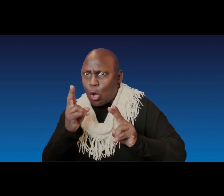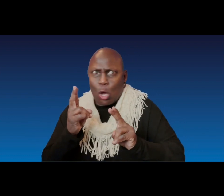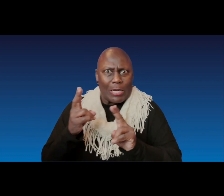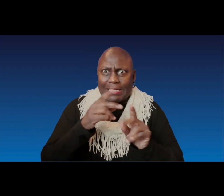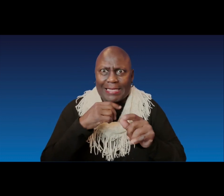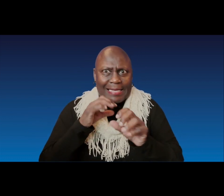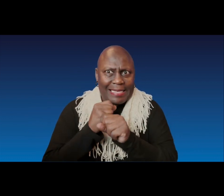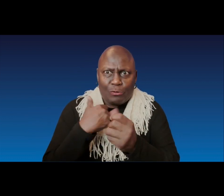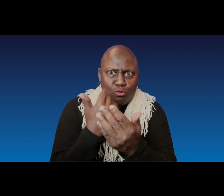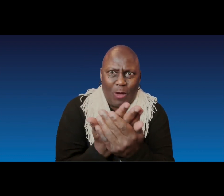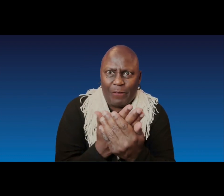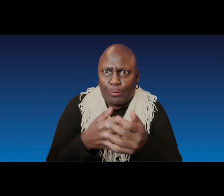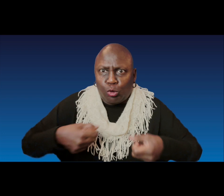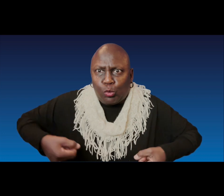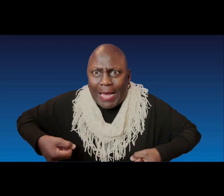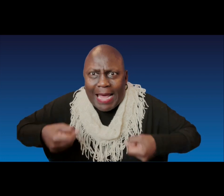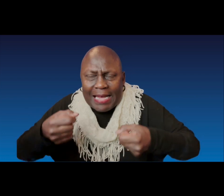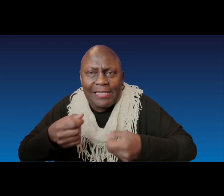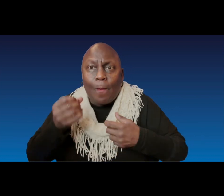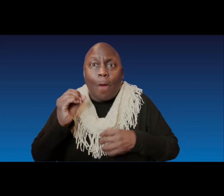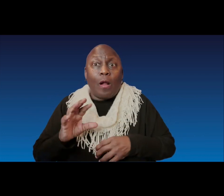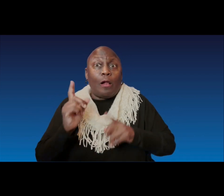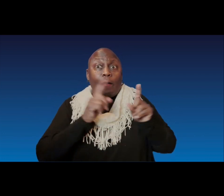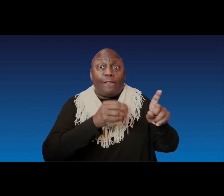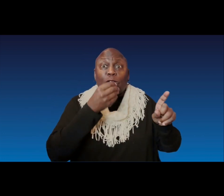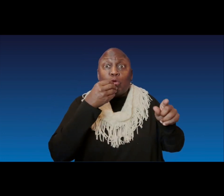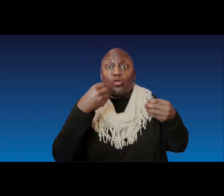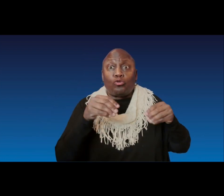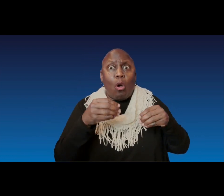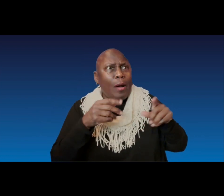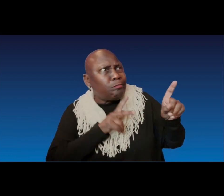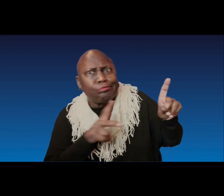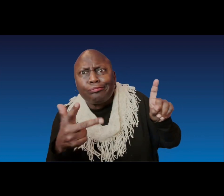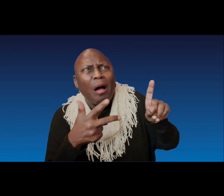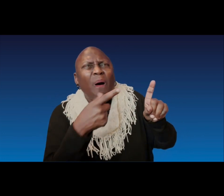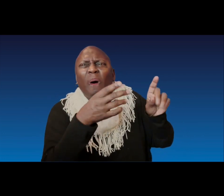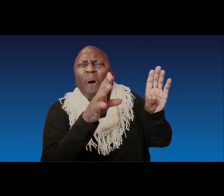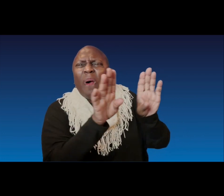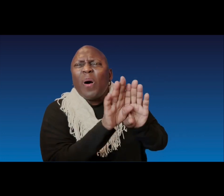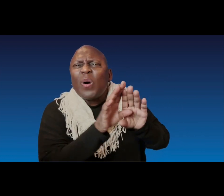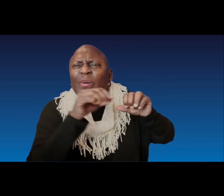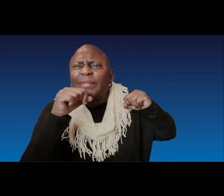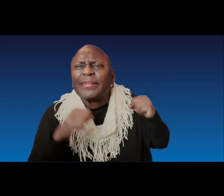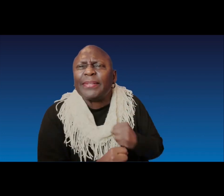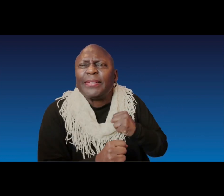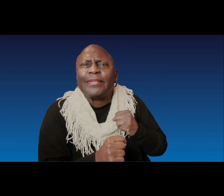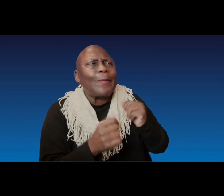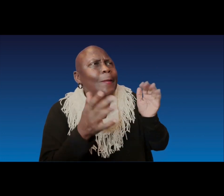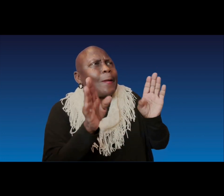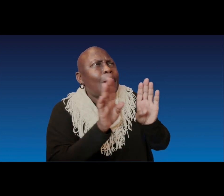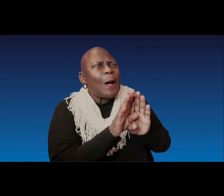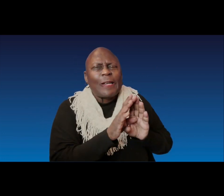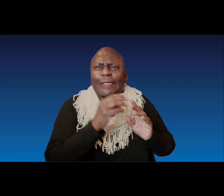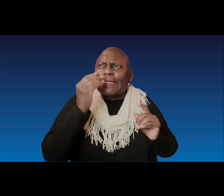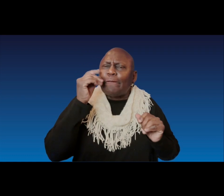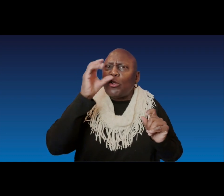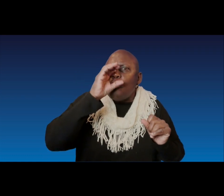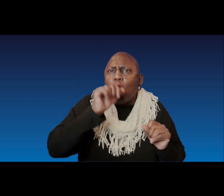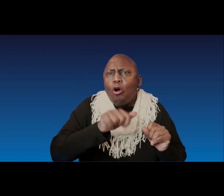so you can explain to the child through engaging them in conversation that we're late. We have to hurry and arrive, grab the suitcases.